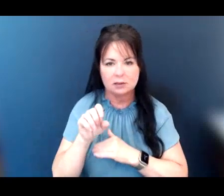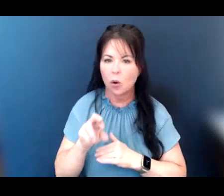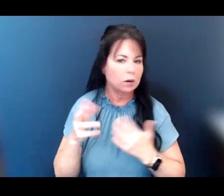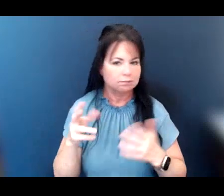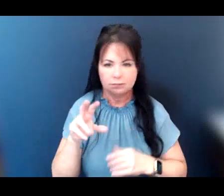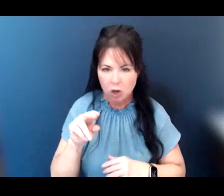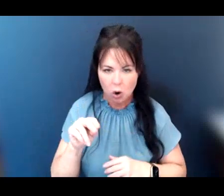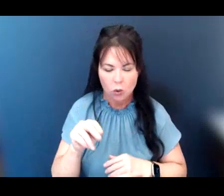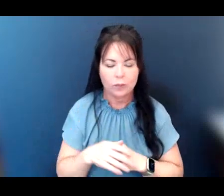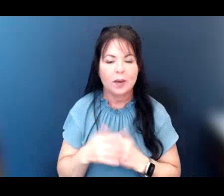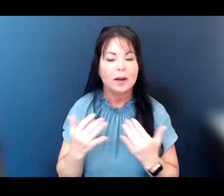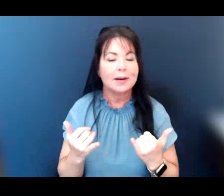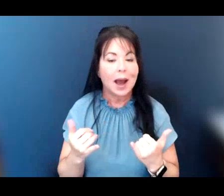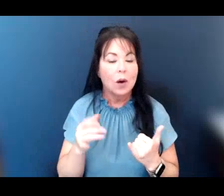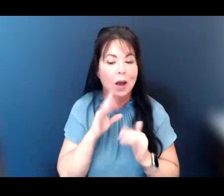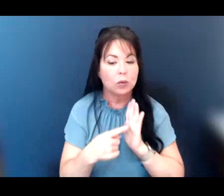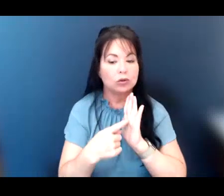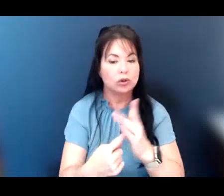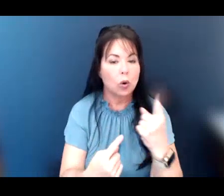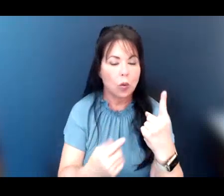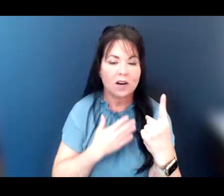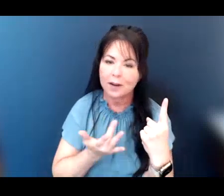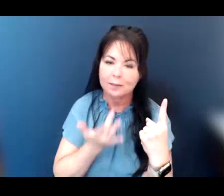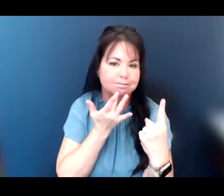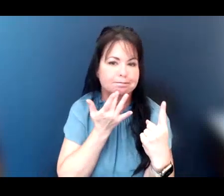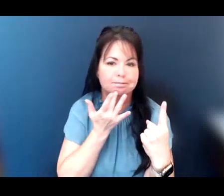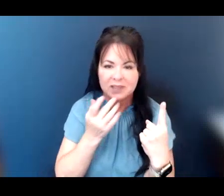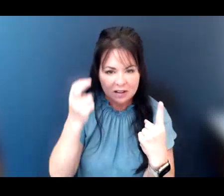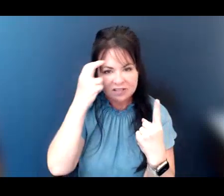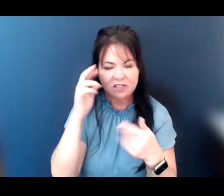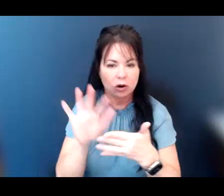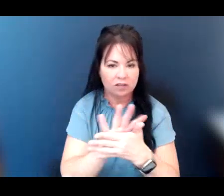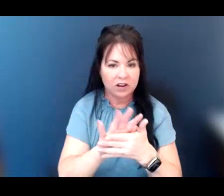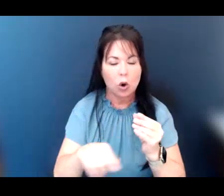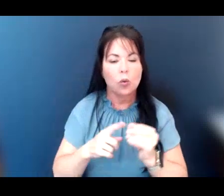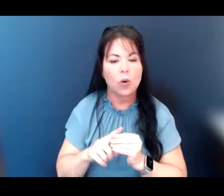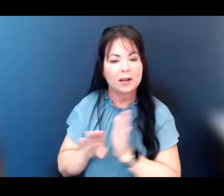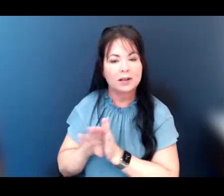about what happens when developers watch QA actually test their product.